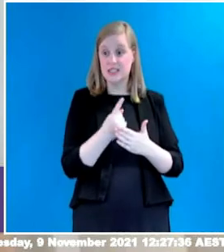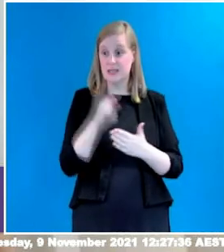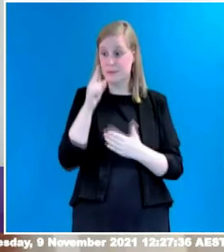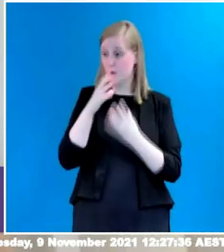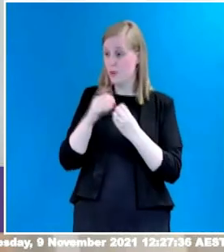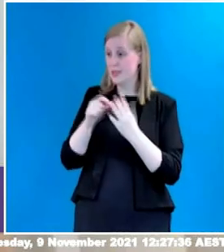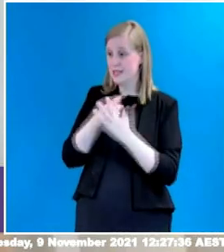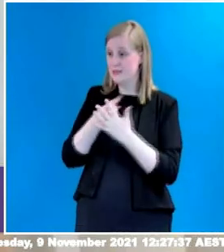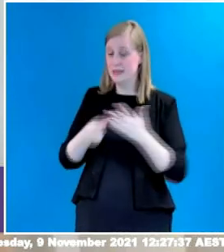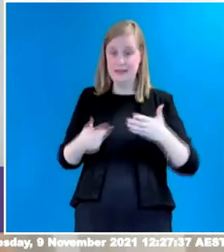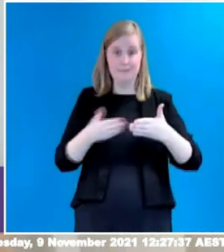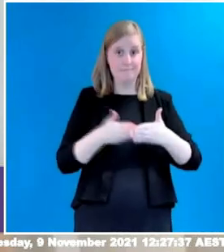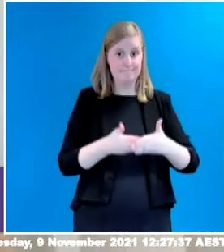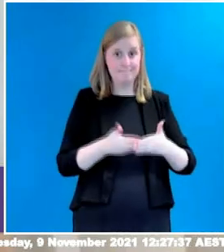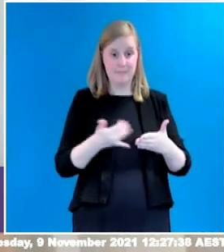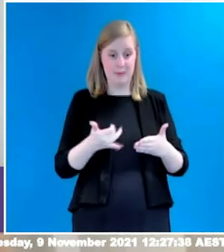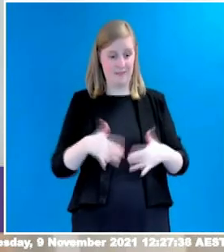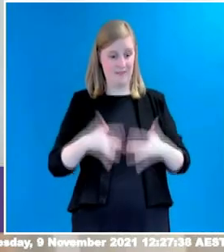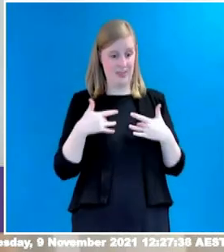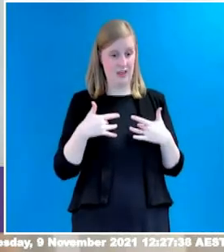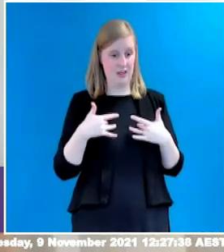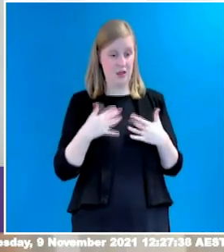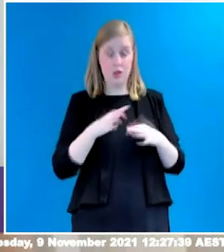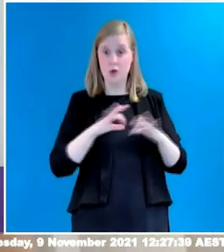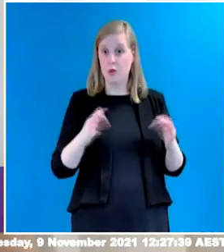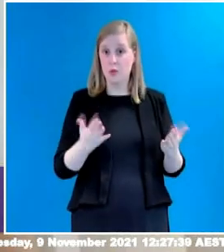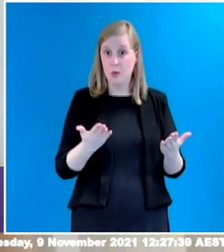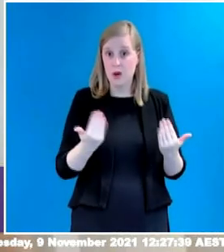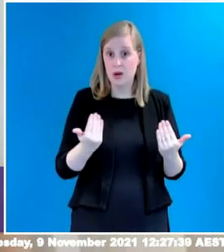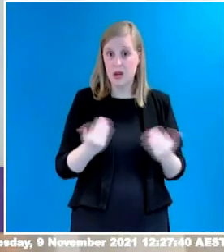or because people are made to feel unwelcome, or people turn up at